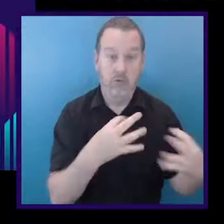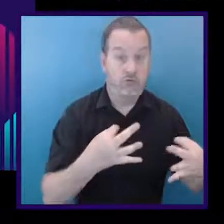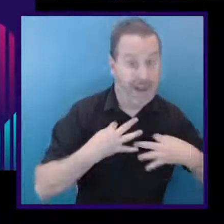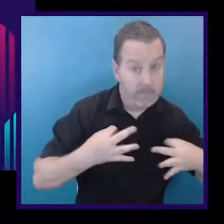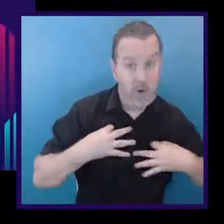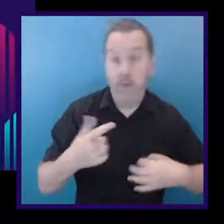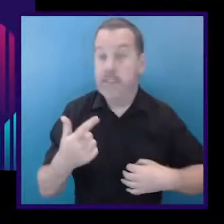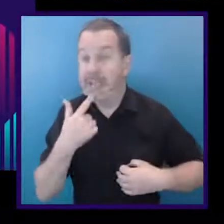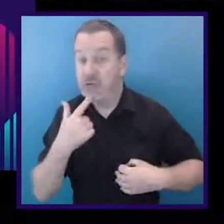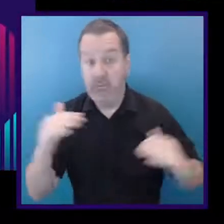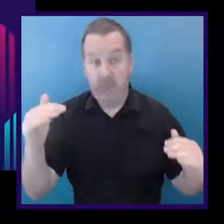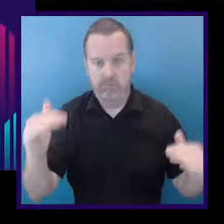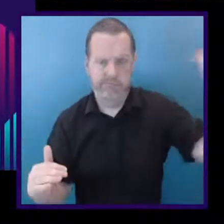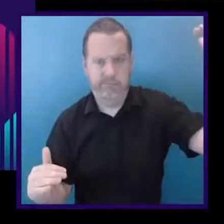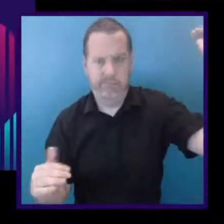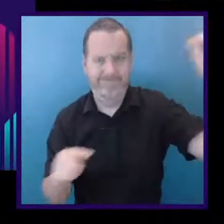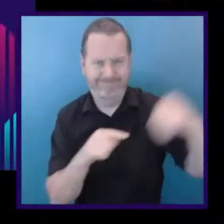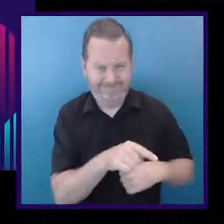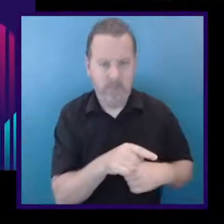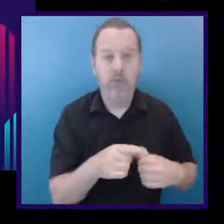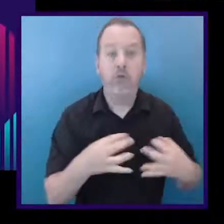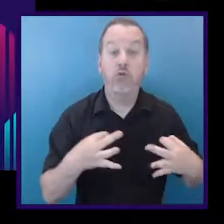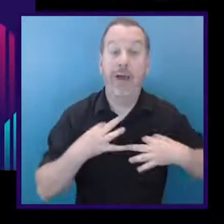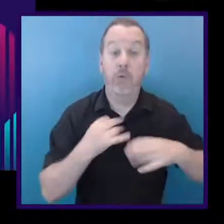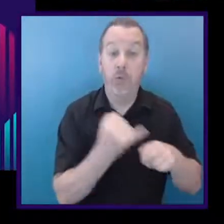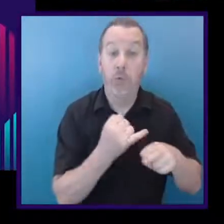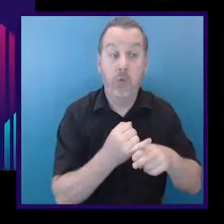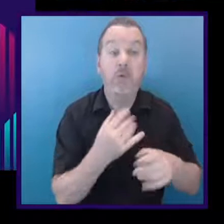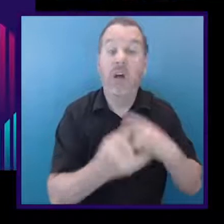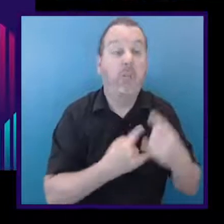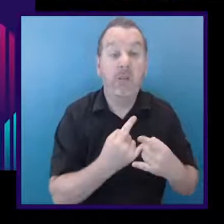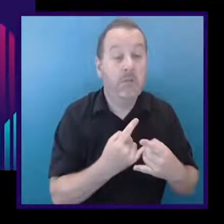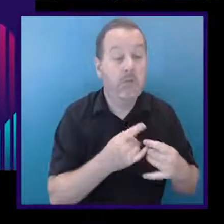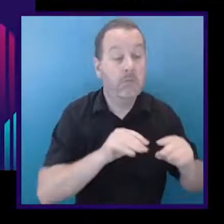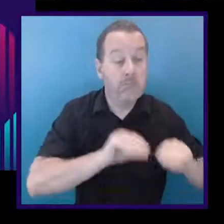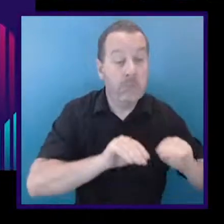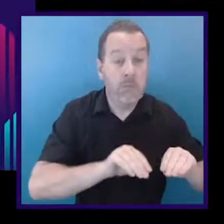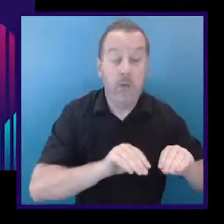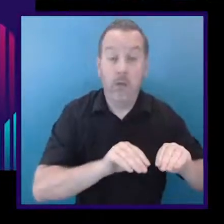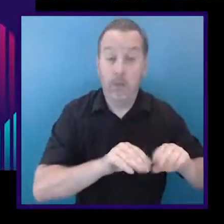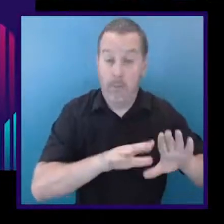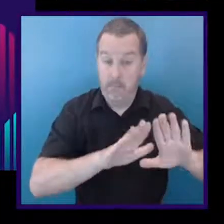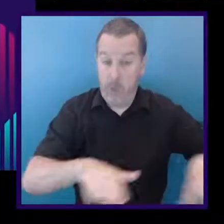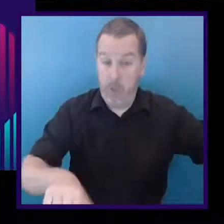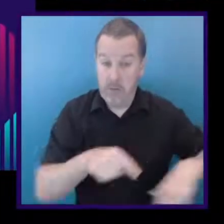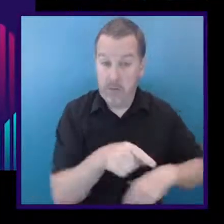In grammar schools, the tendency is for pupils to have, in the name more than two hours of